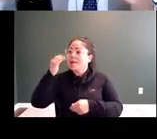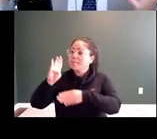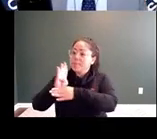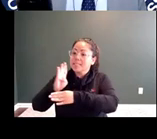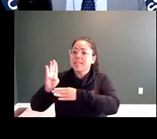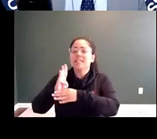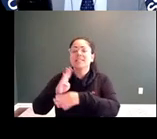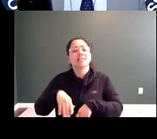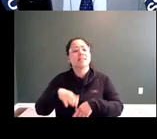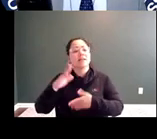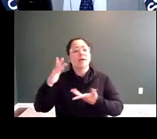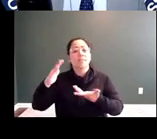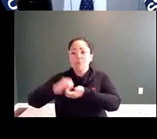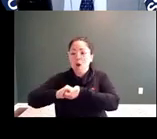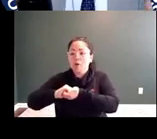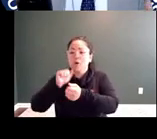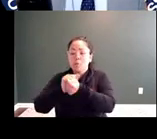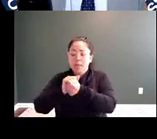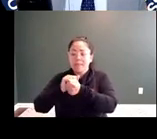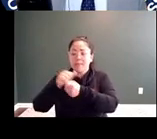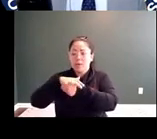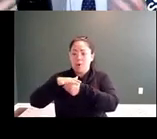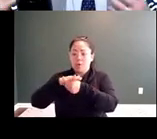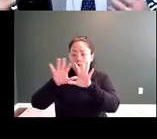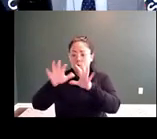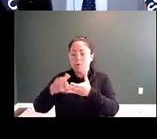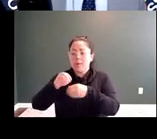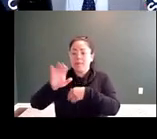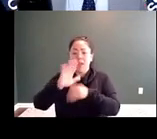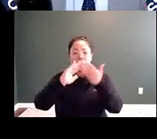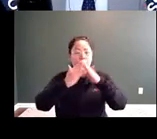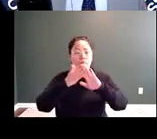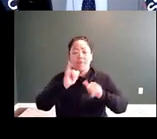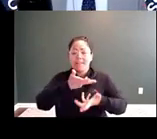they partner with local groups in their community that deal with national origin,